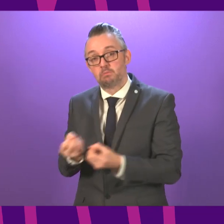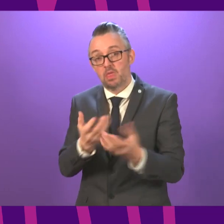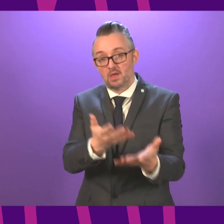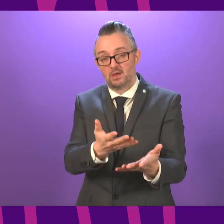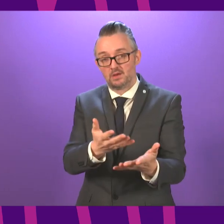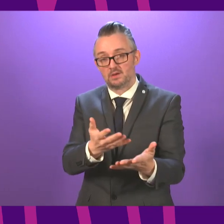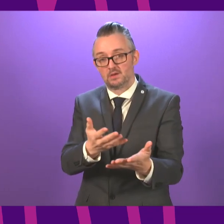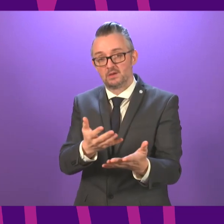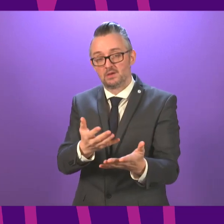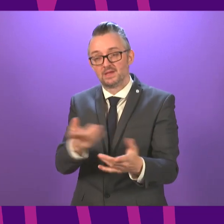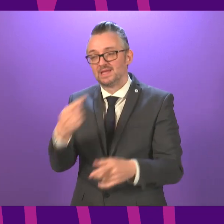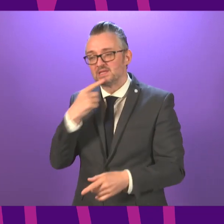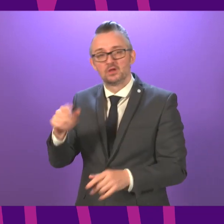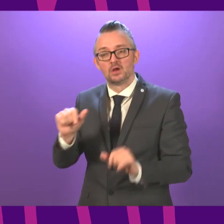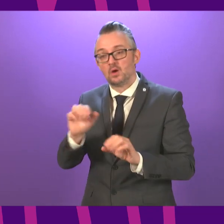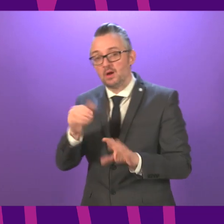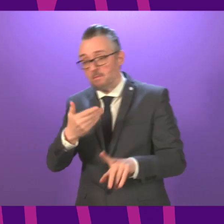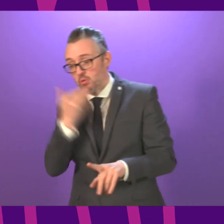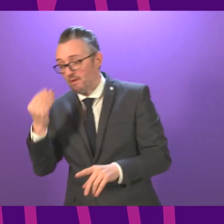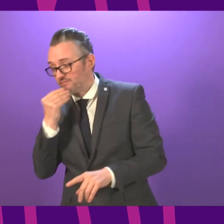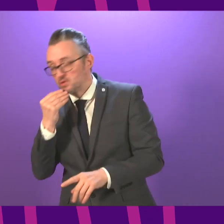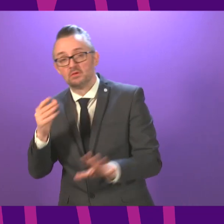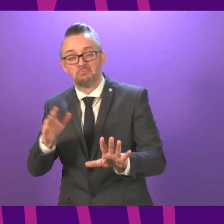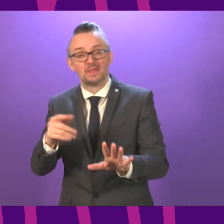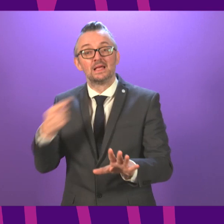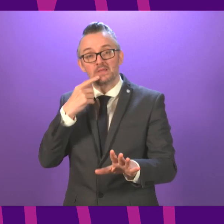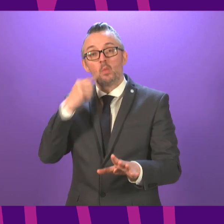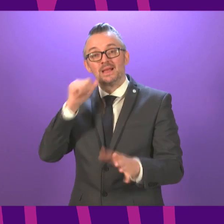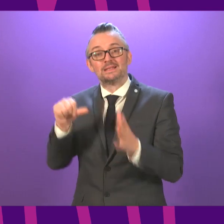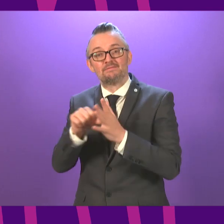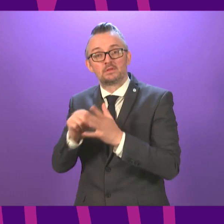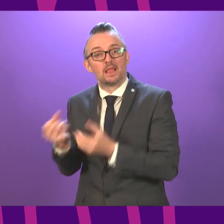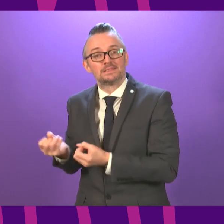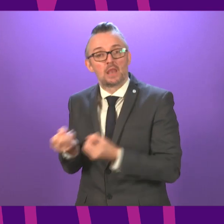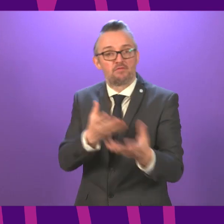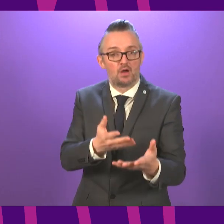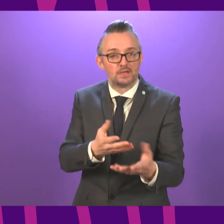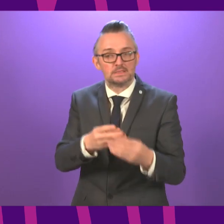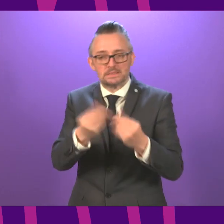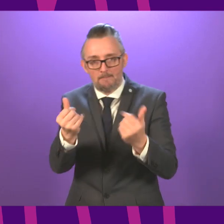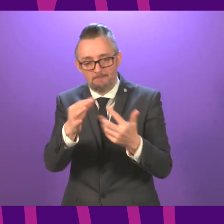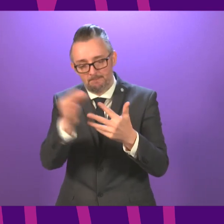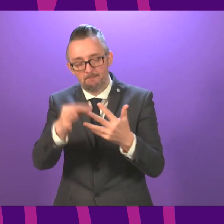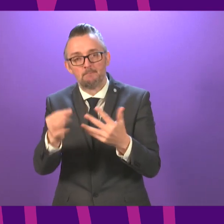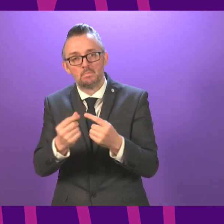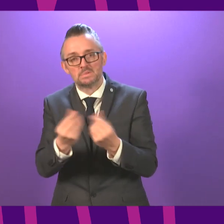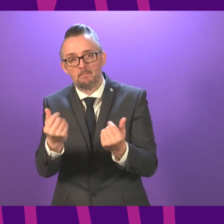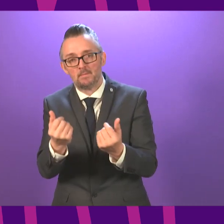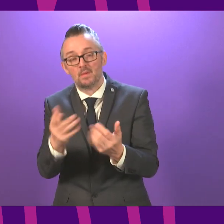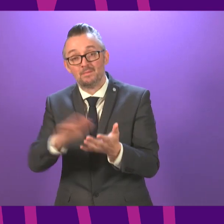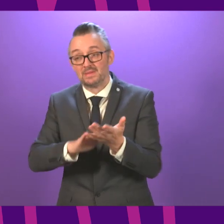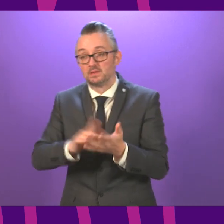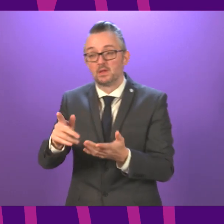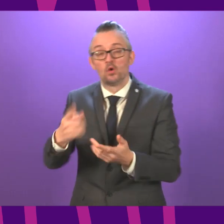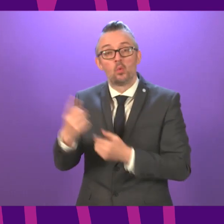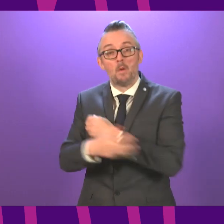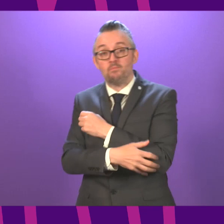food. That will greatly affect poorer families, because of the many items that will be affected.